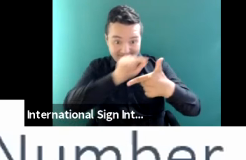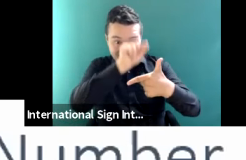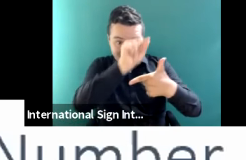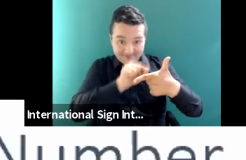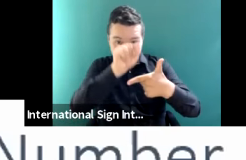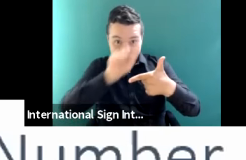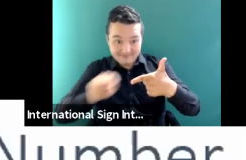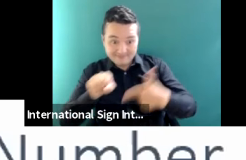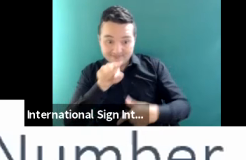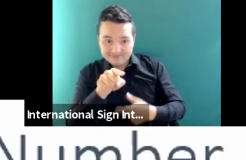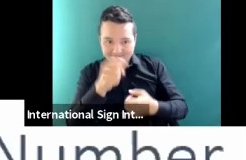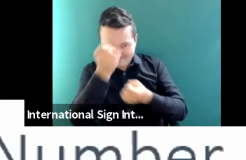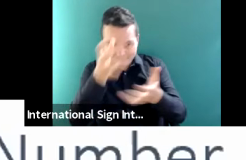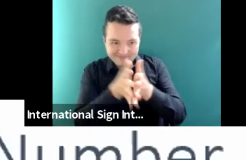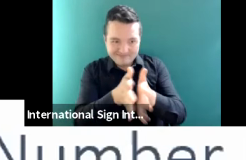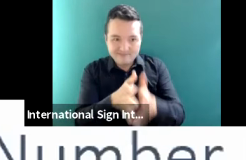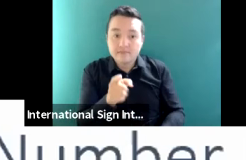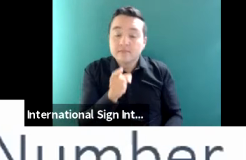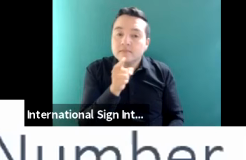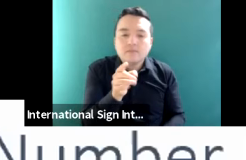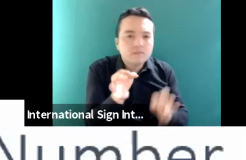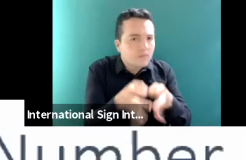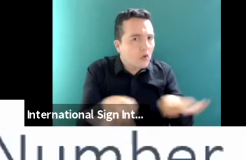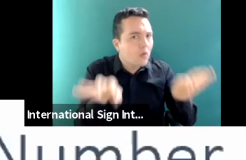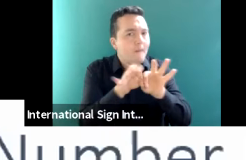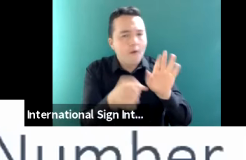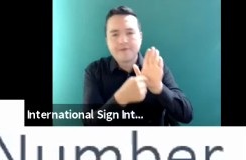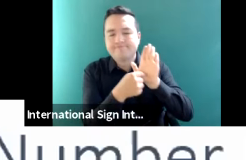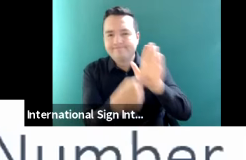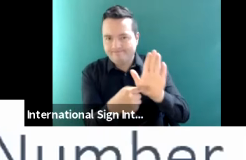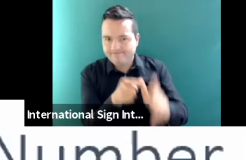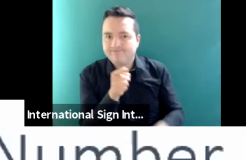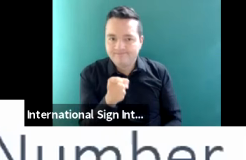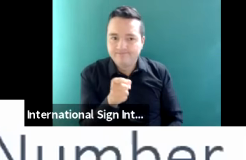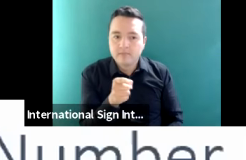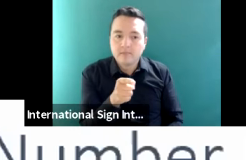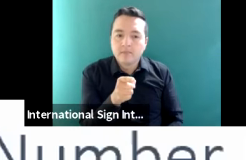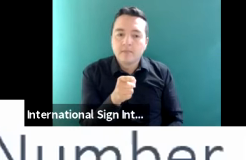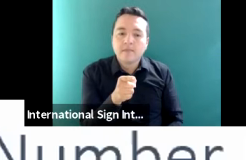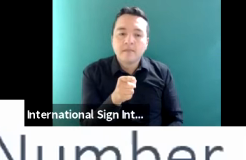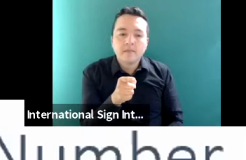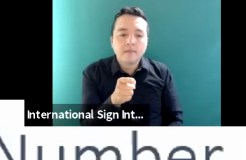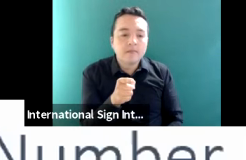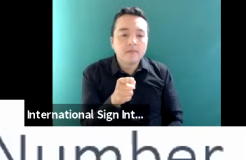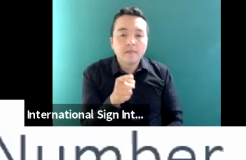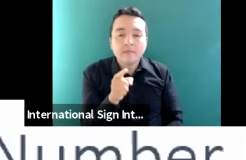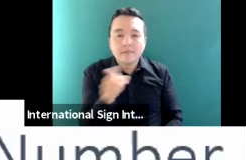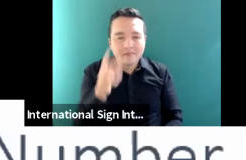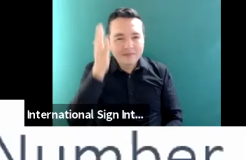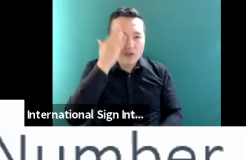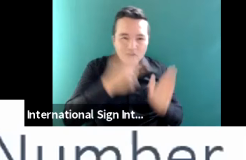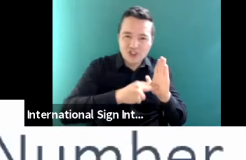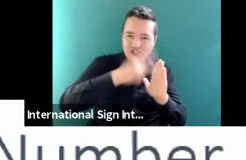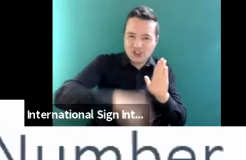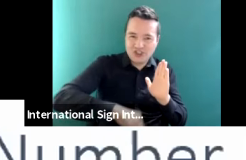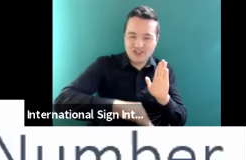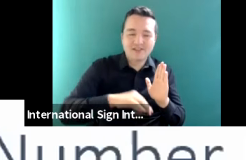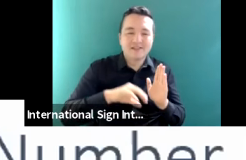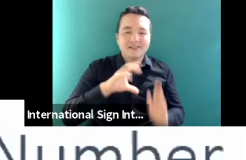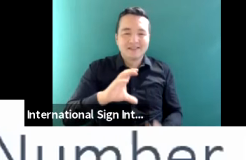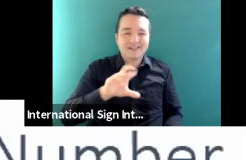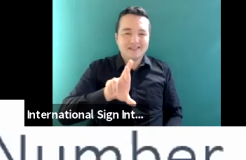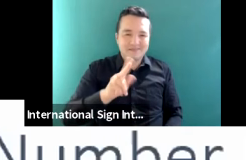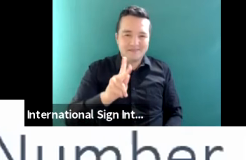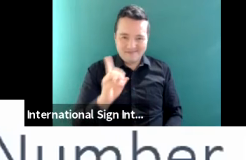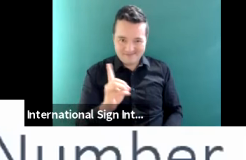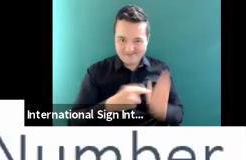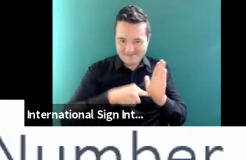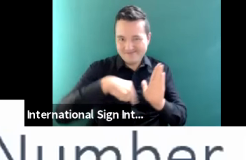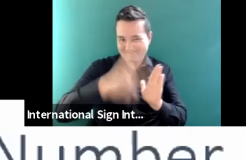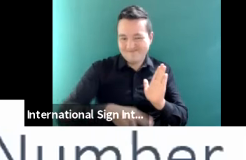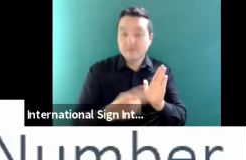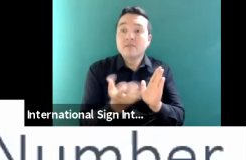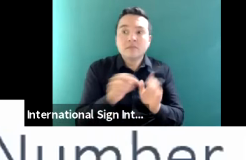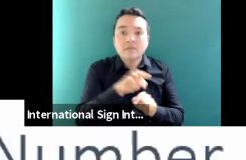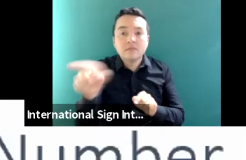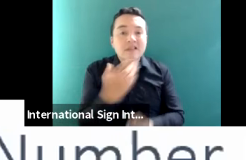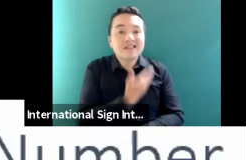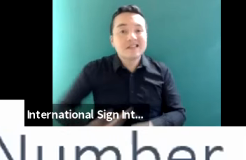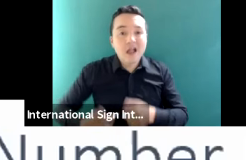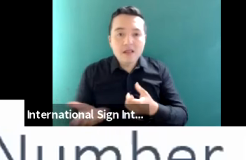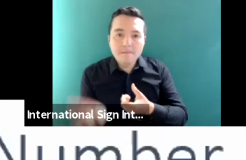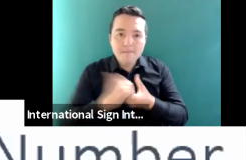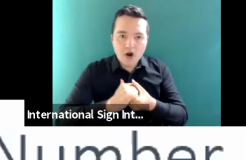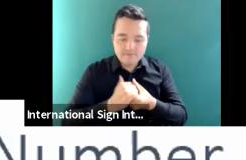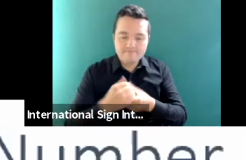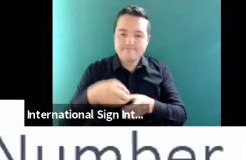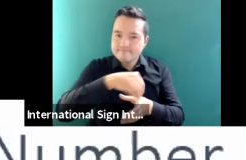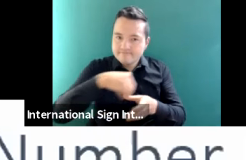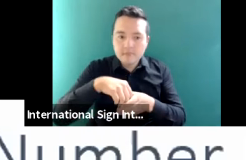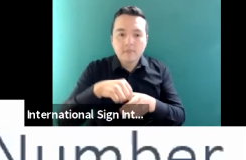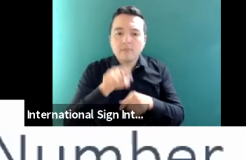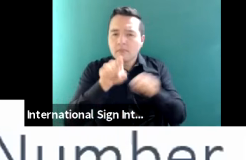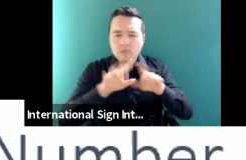Capacity to implement is - - especially in low income countries.